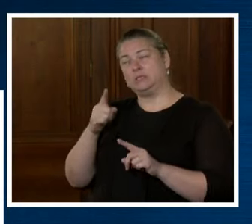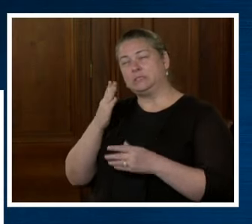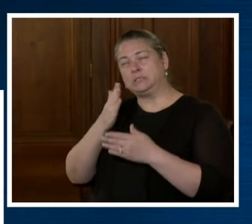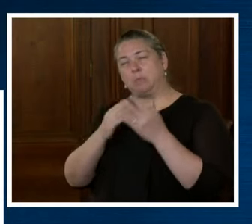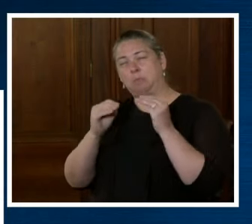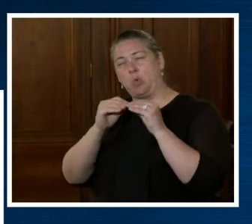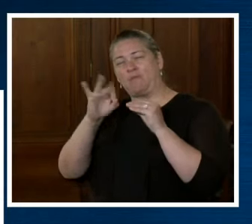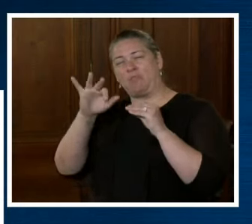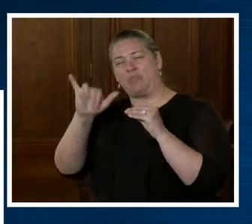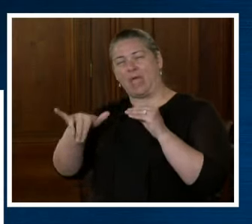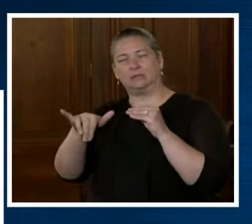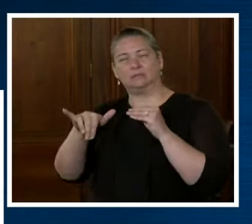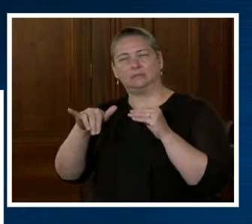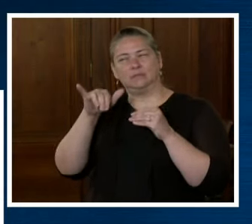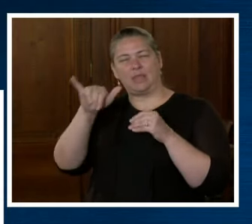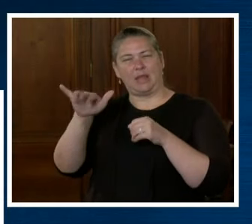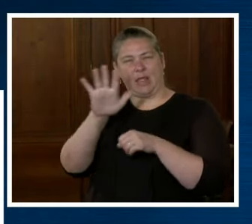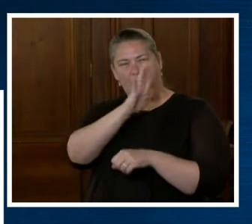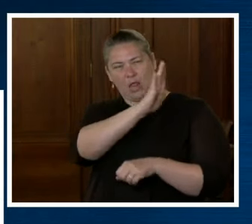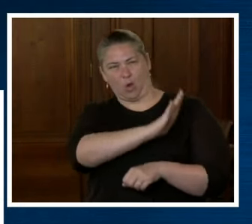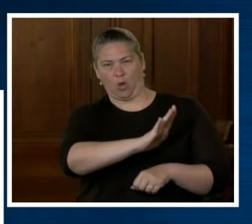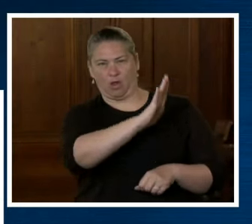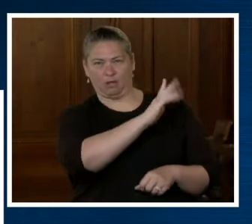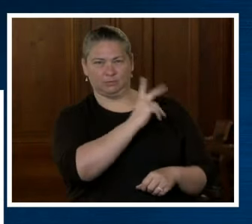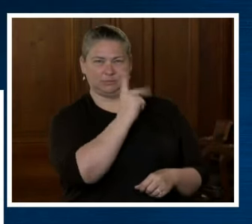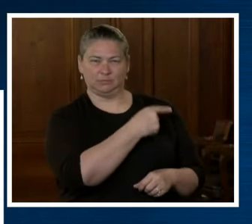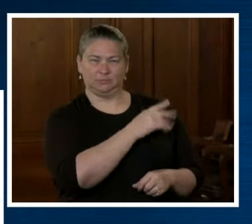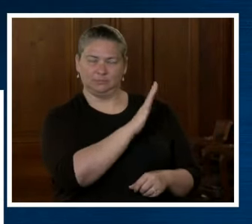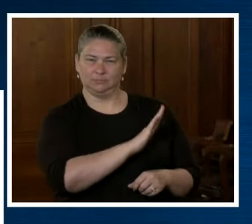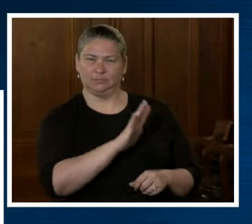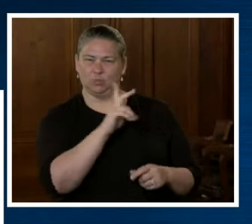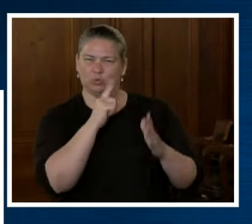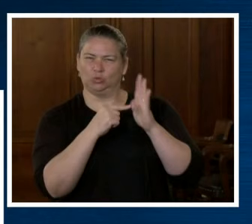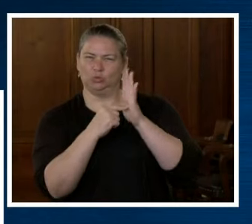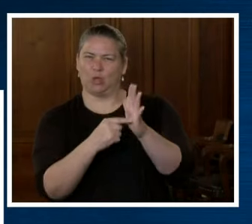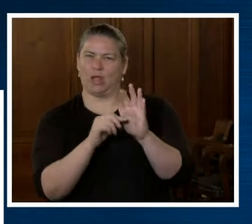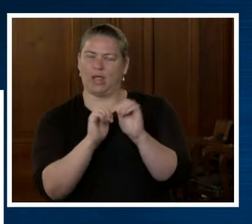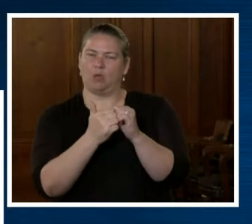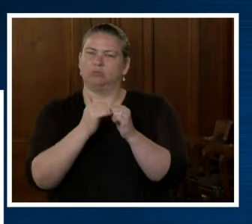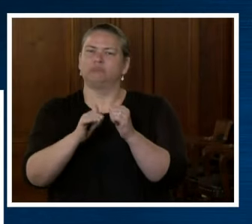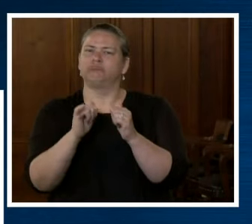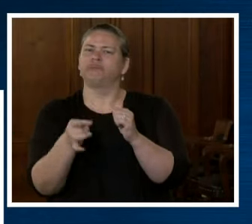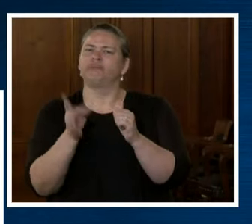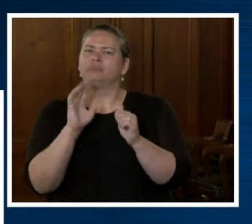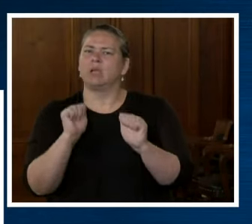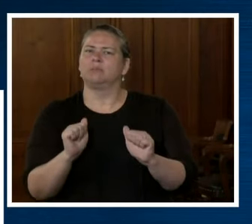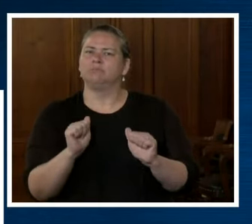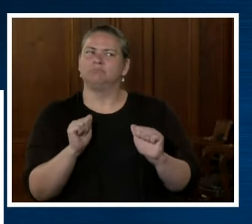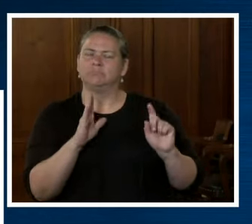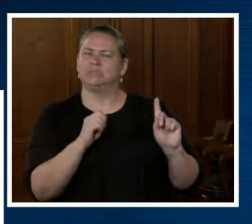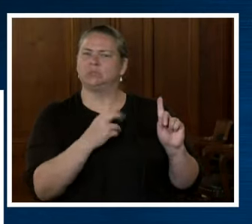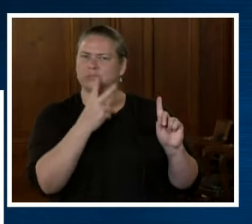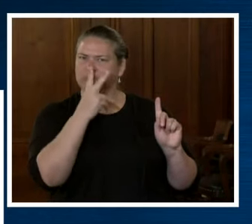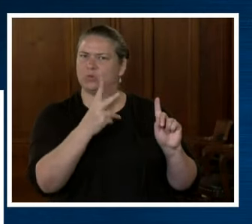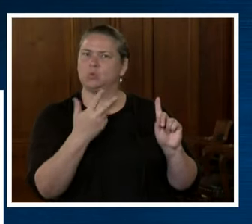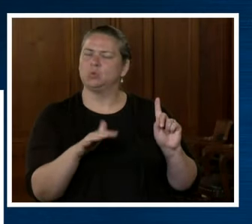TOOL THAT WE HAVE USED TO MEASURE BECAUSE I HAVE CONTINUED TO EMPHASIZE IT'S A MULTI-SOURCE ASSESSMENT.